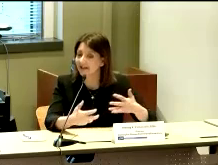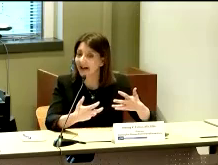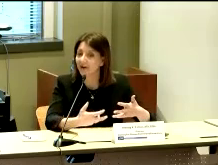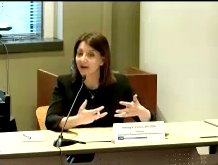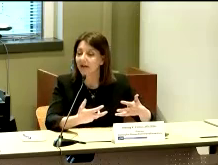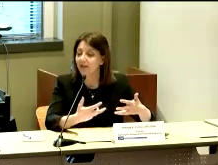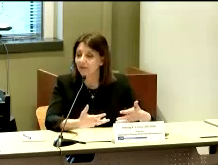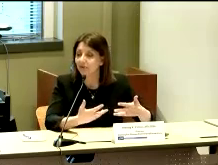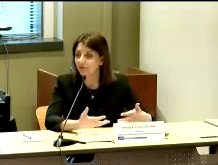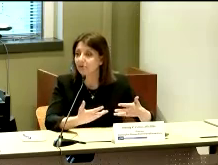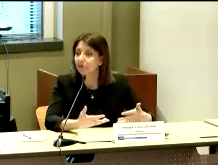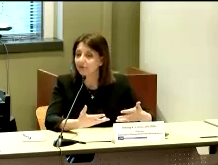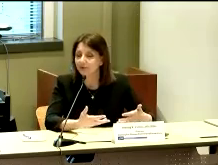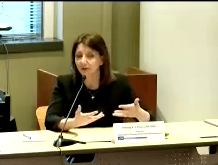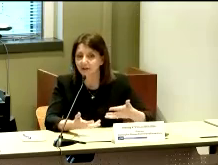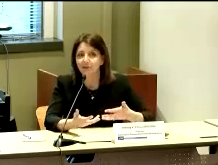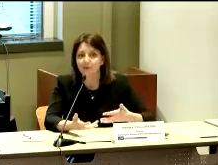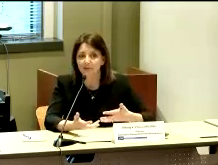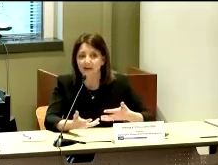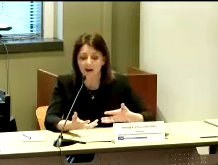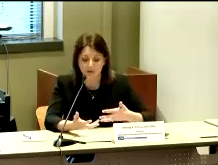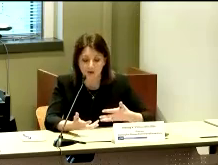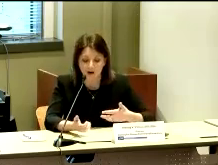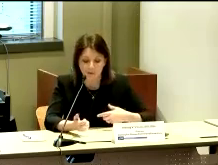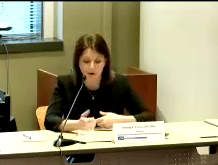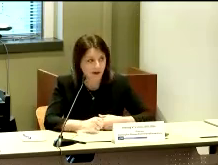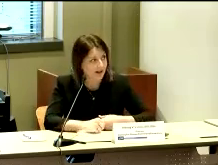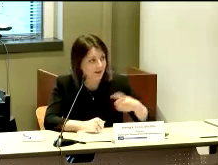and how those new tools are informing our work.